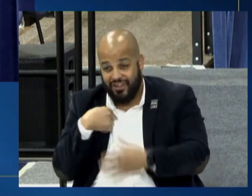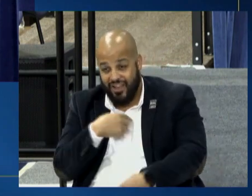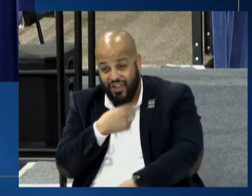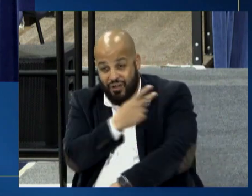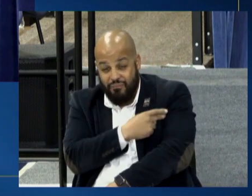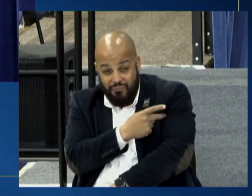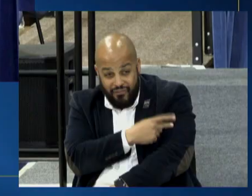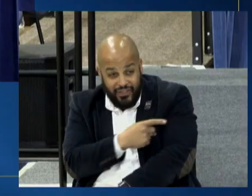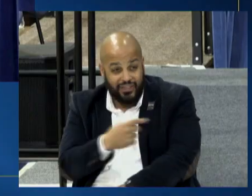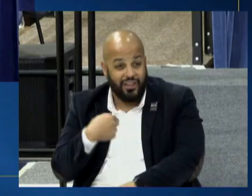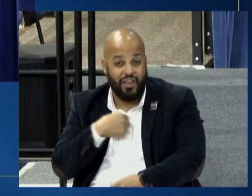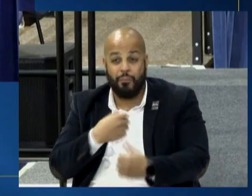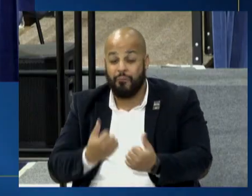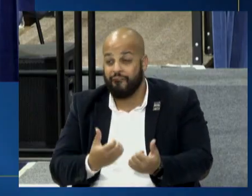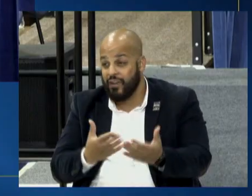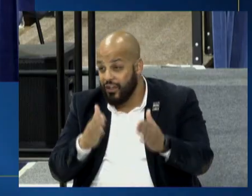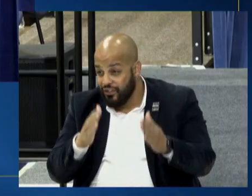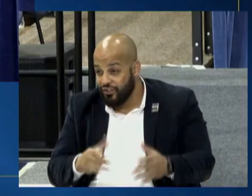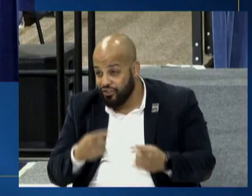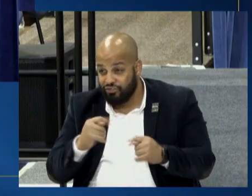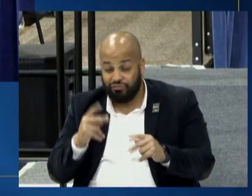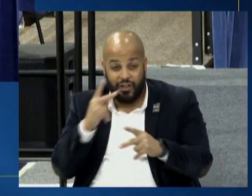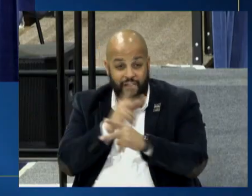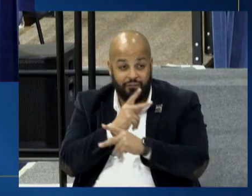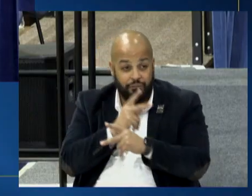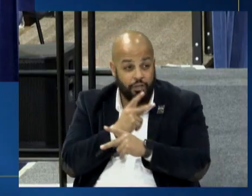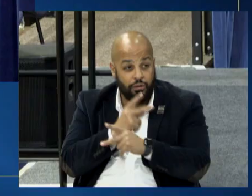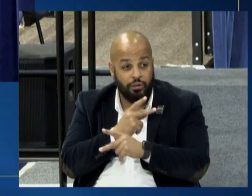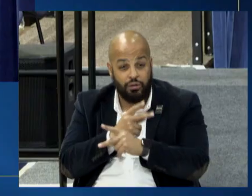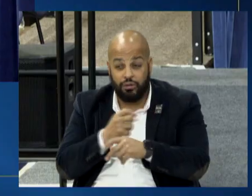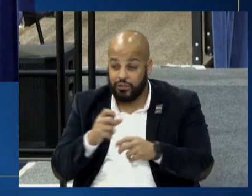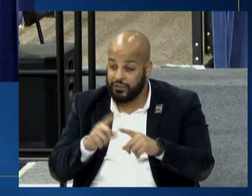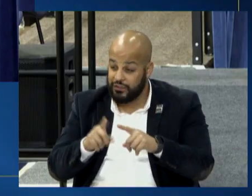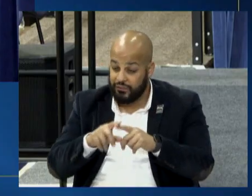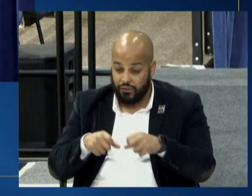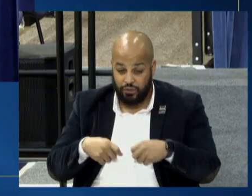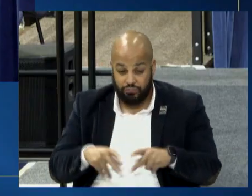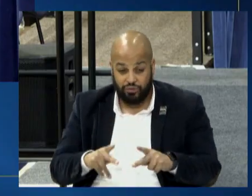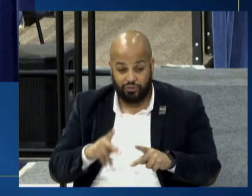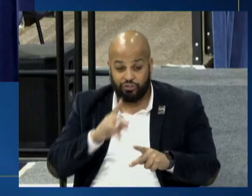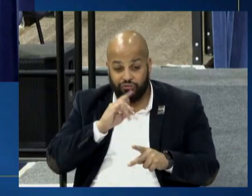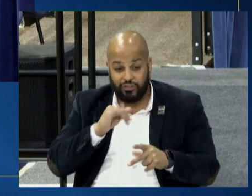our -- you know, try to figure out, you know, opportunities to incentivize and improve on